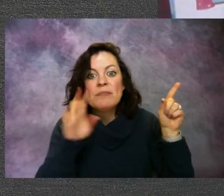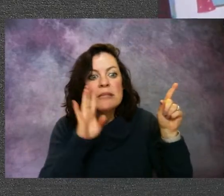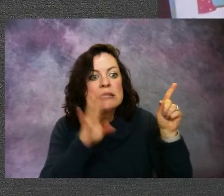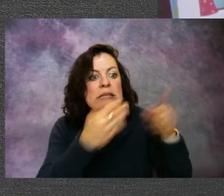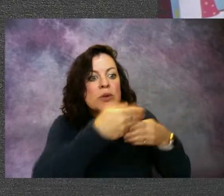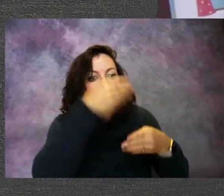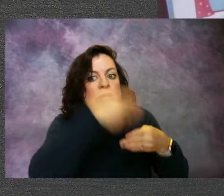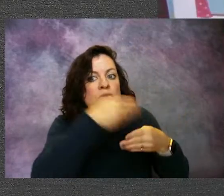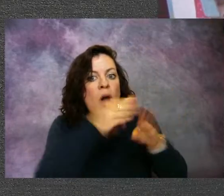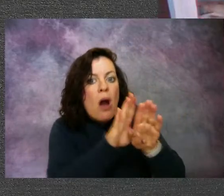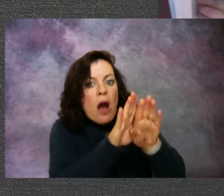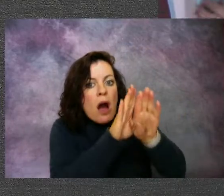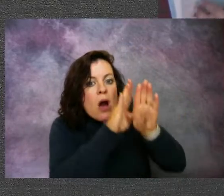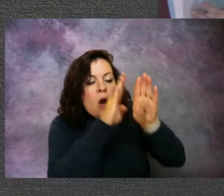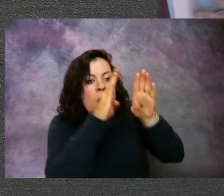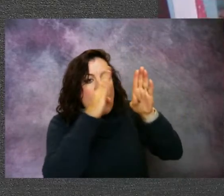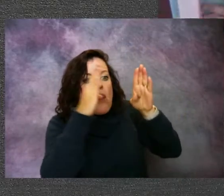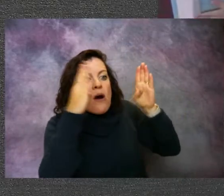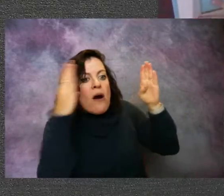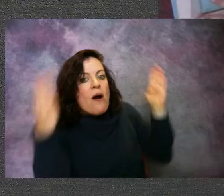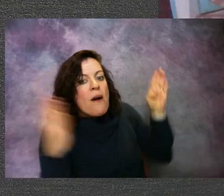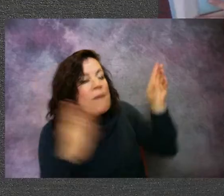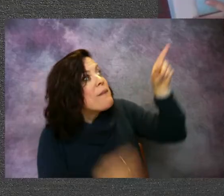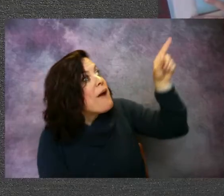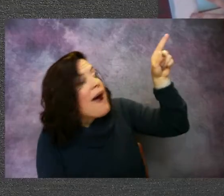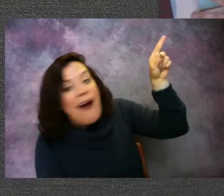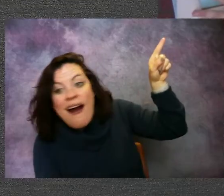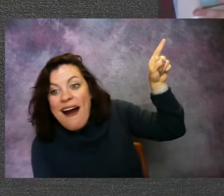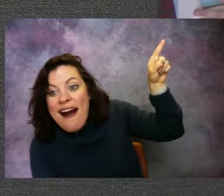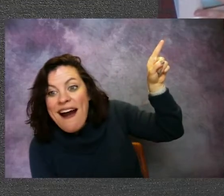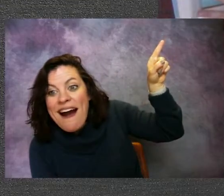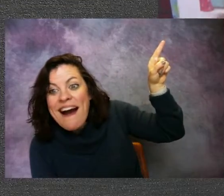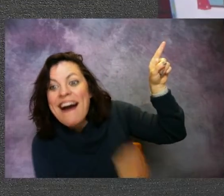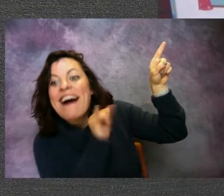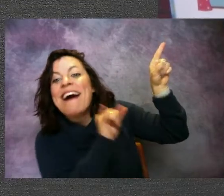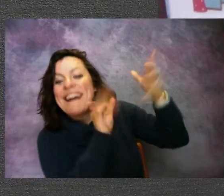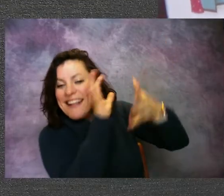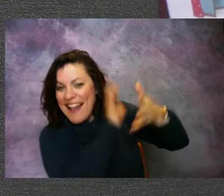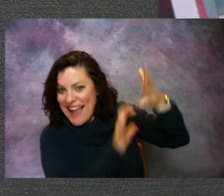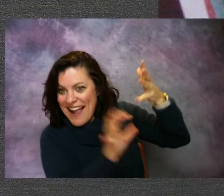and see what's the weather like? It's cloudy, it says.